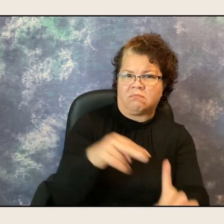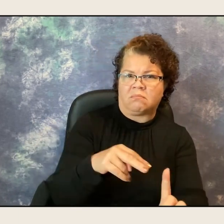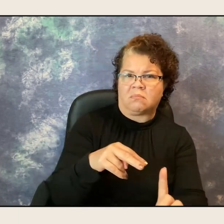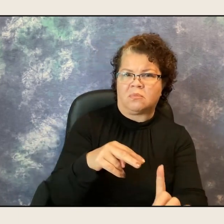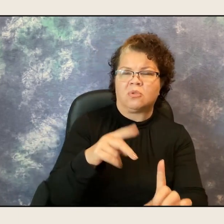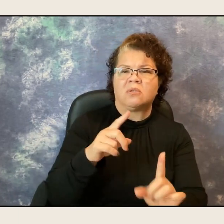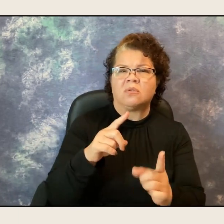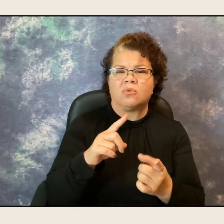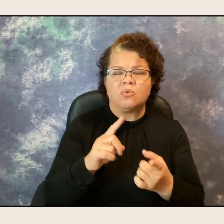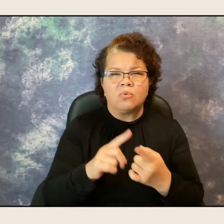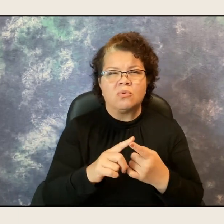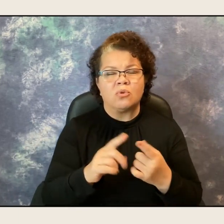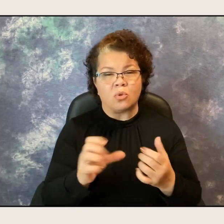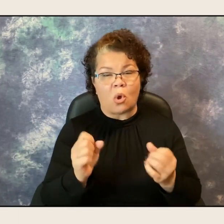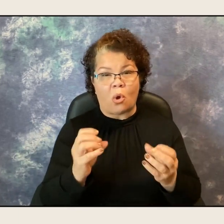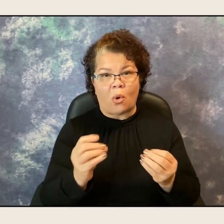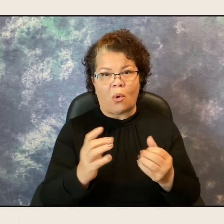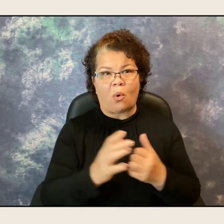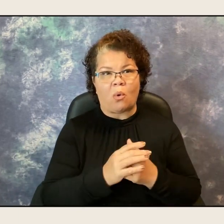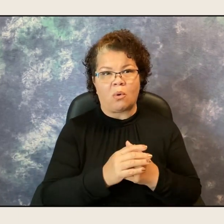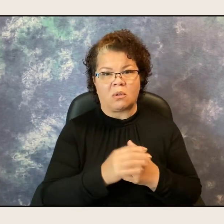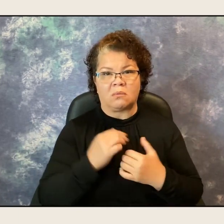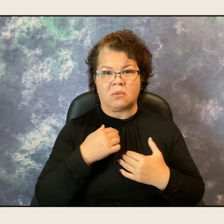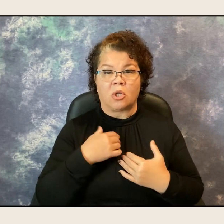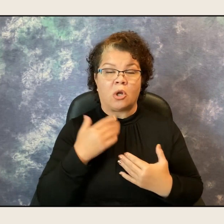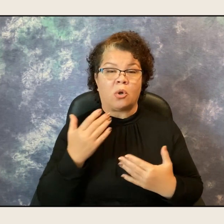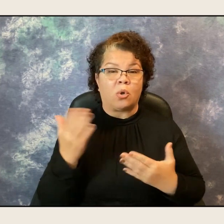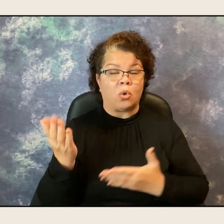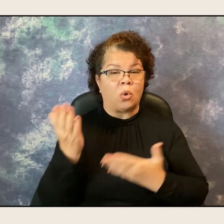So you bring maybe sciences into complement